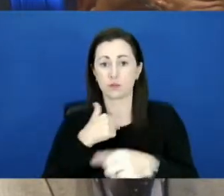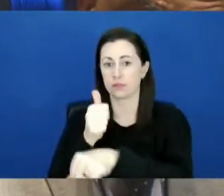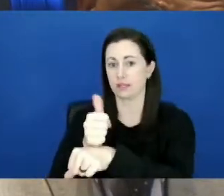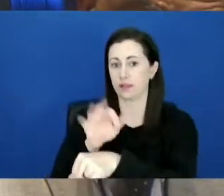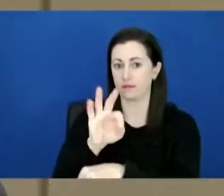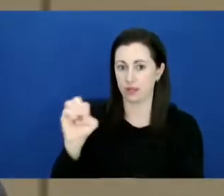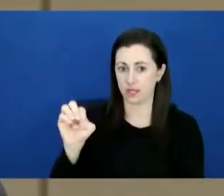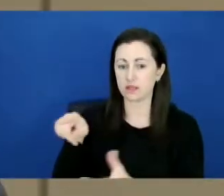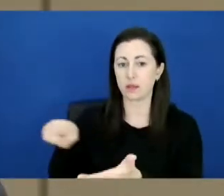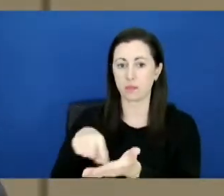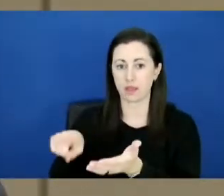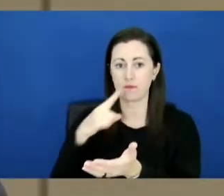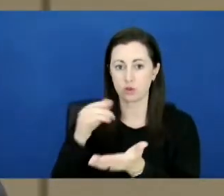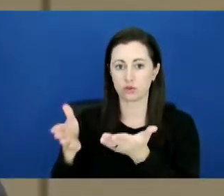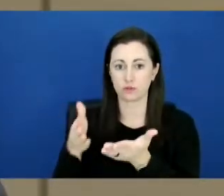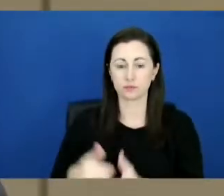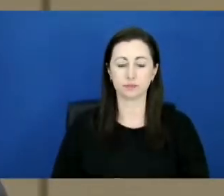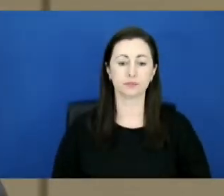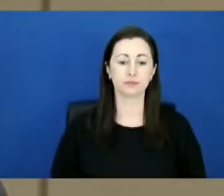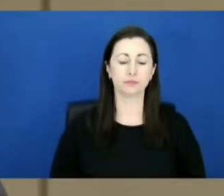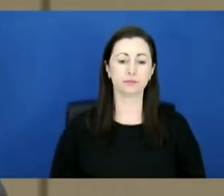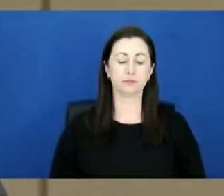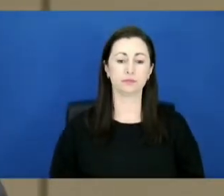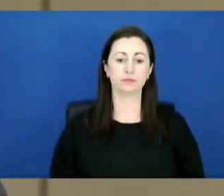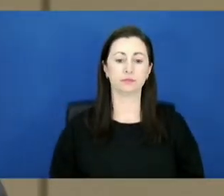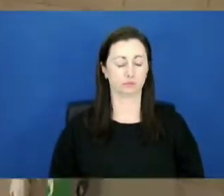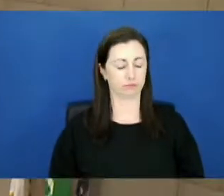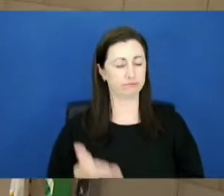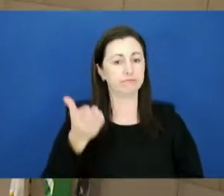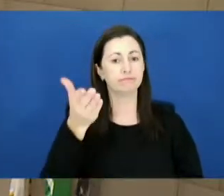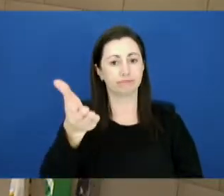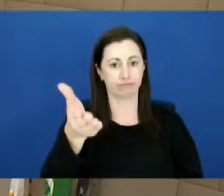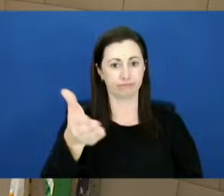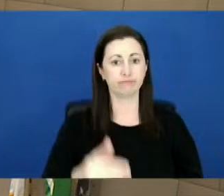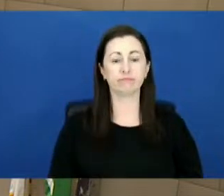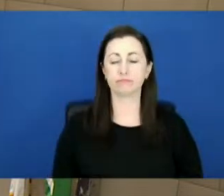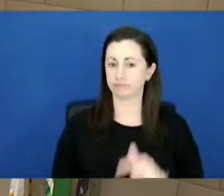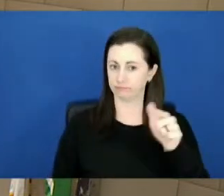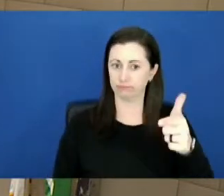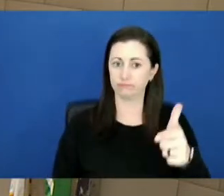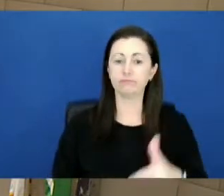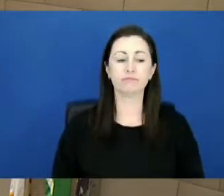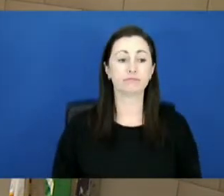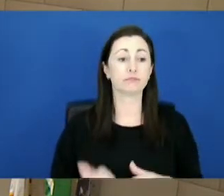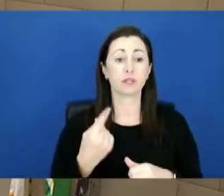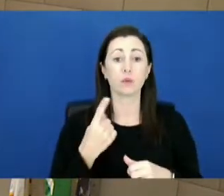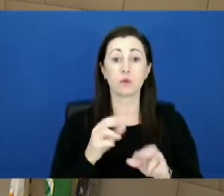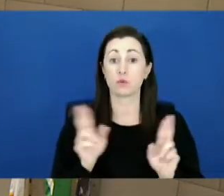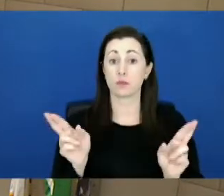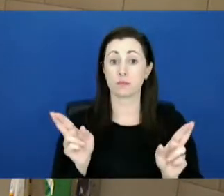THEY PROVIDE THOSE SERVICES AND